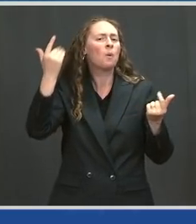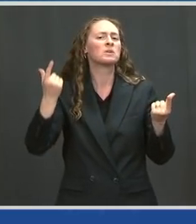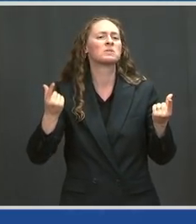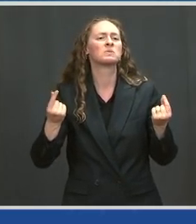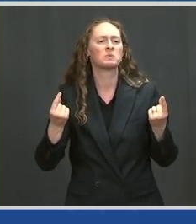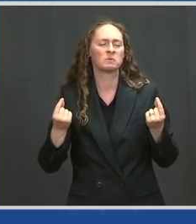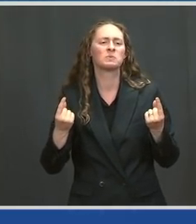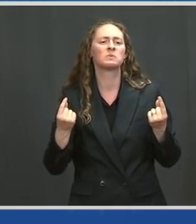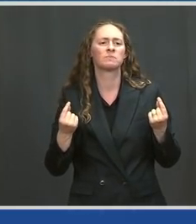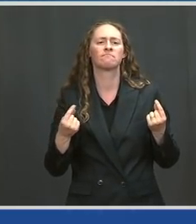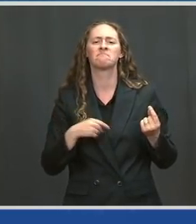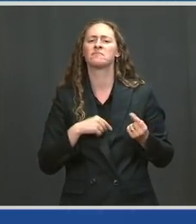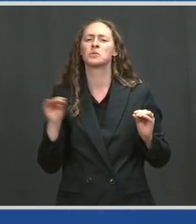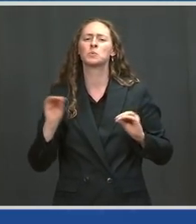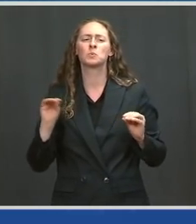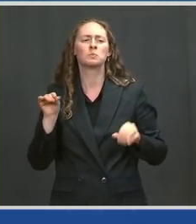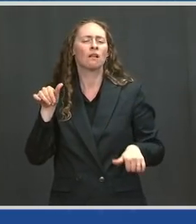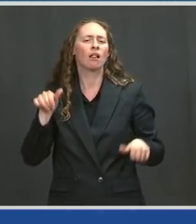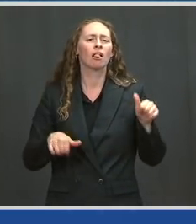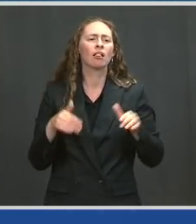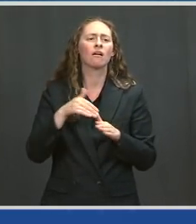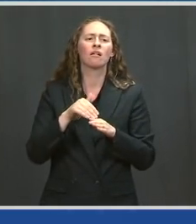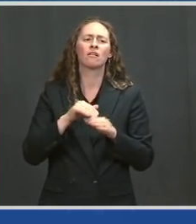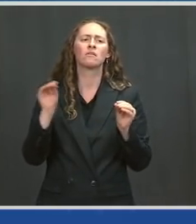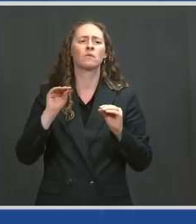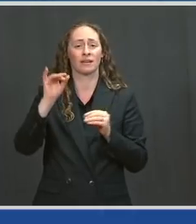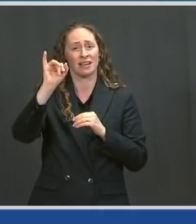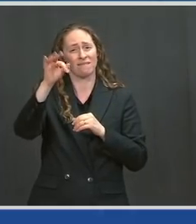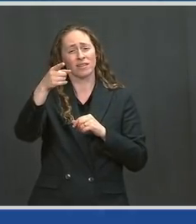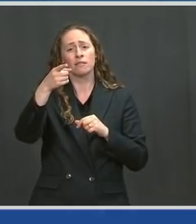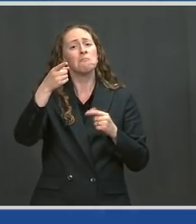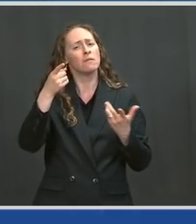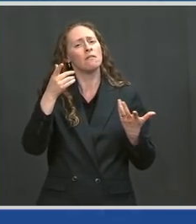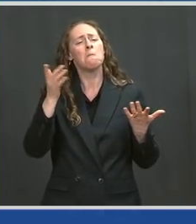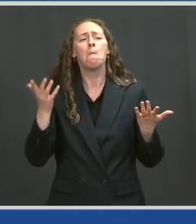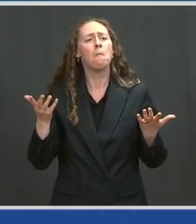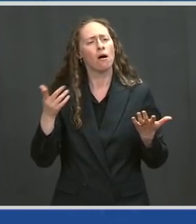if you didn't care deeply about this. You sure the devil didn't come to hear me speak.